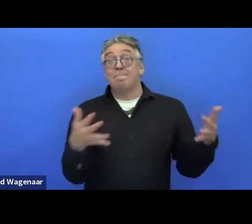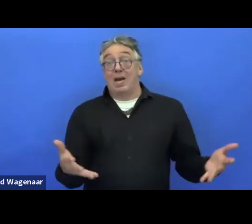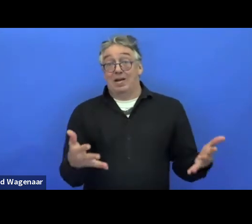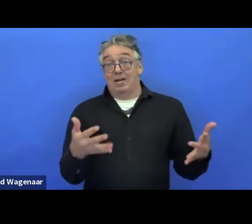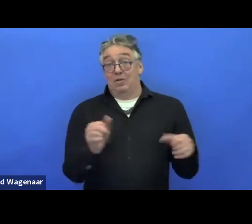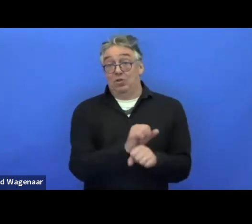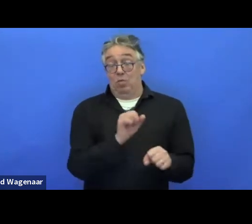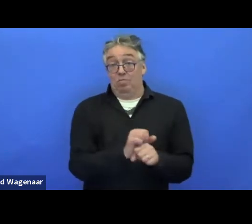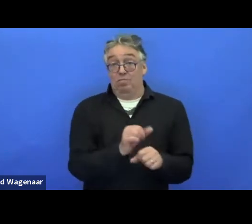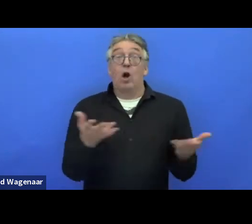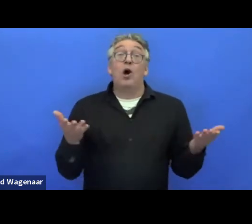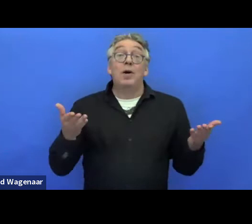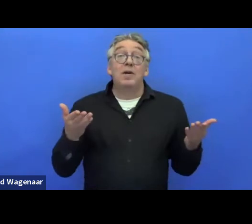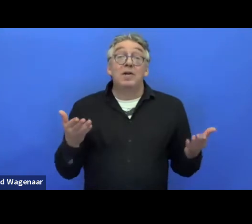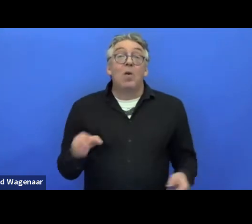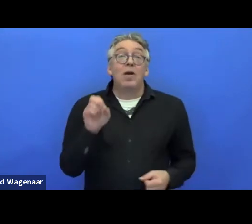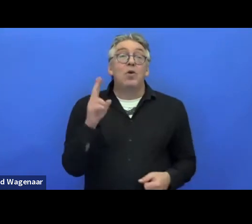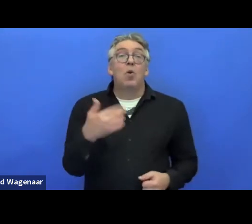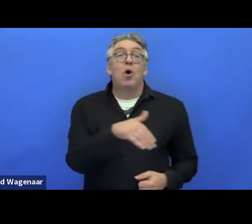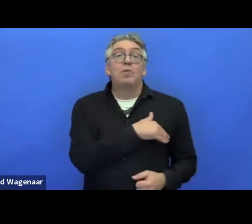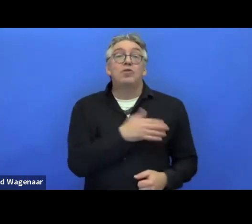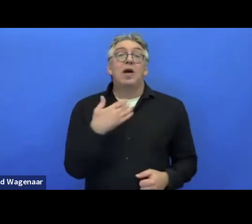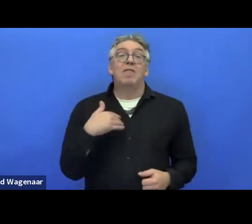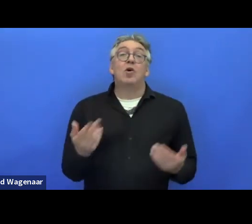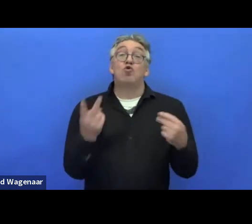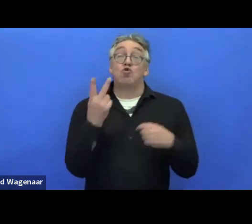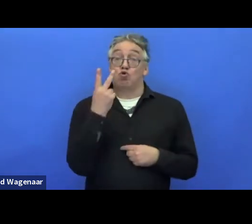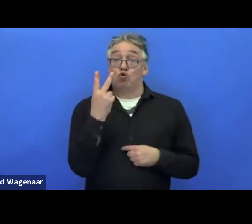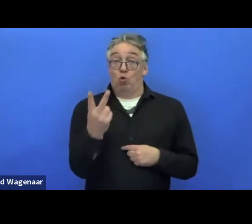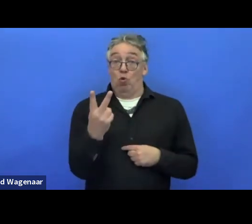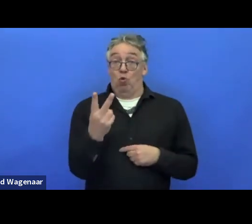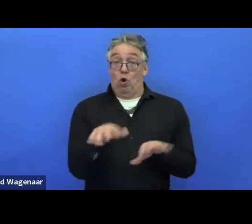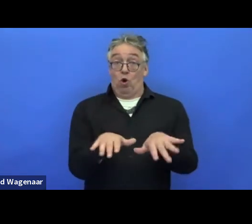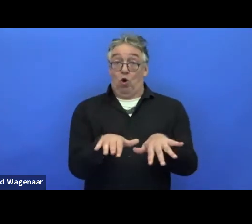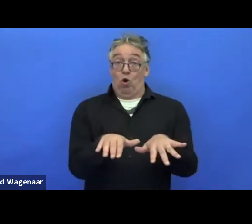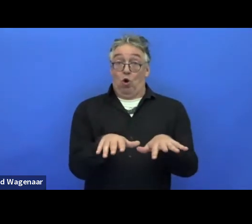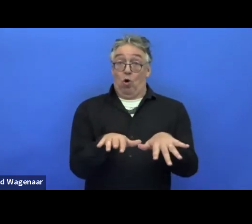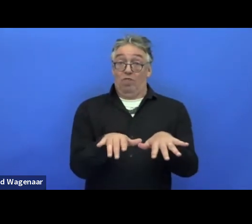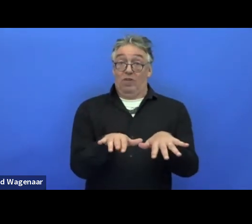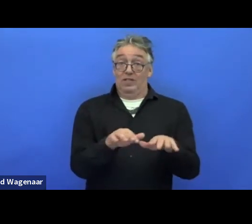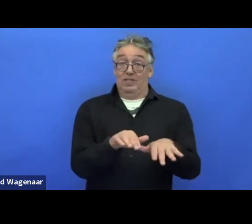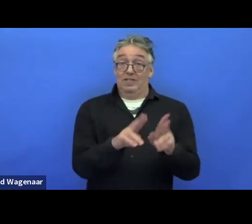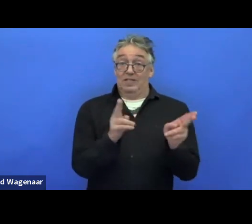while the European Ombudsman seat is in Strasbourg, France. And we have a quite big office in Brussels.